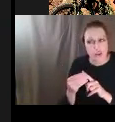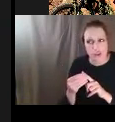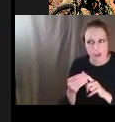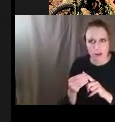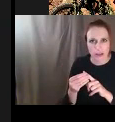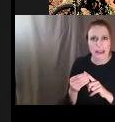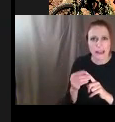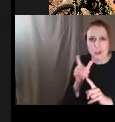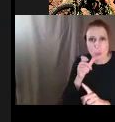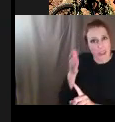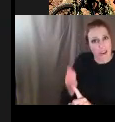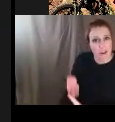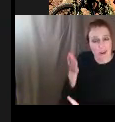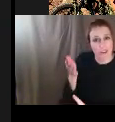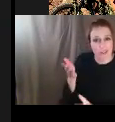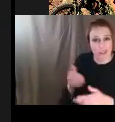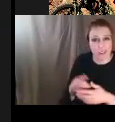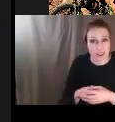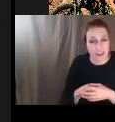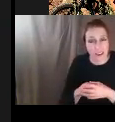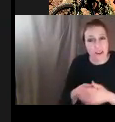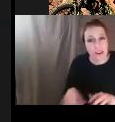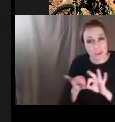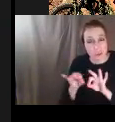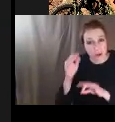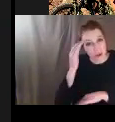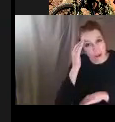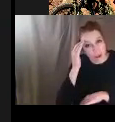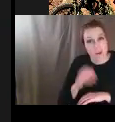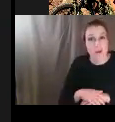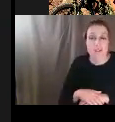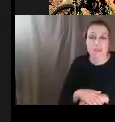And maybe in a rehab setting, part of that etic